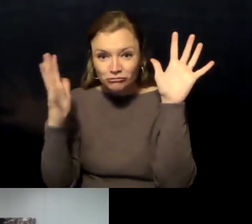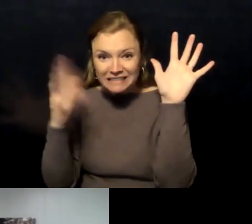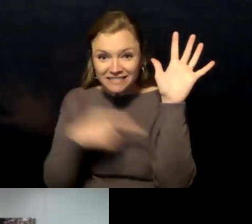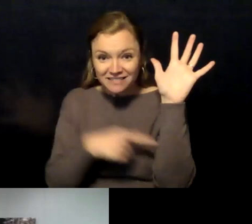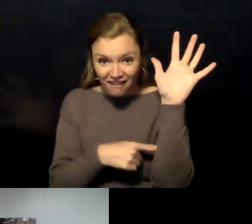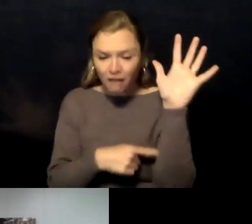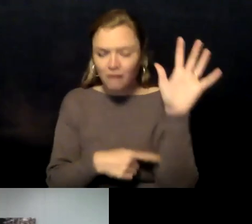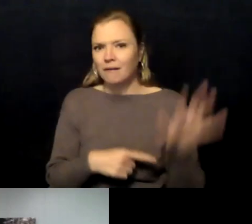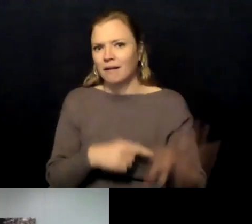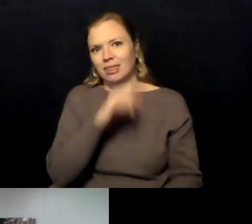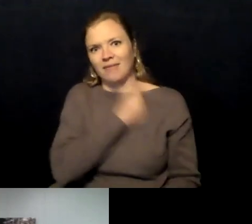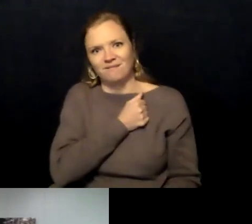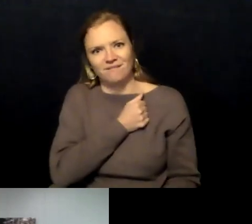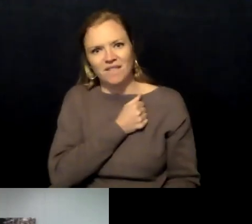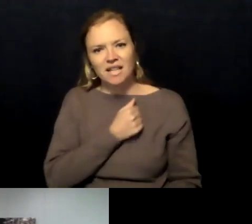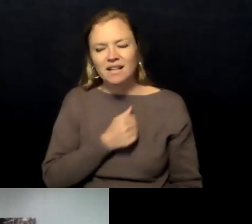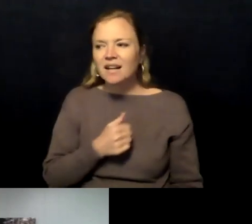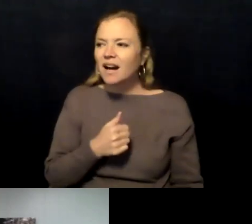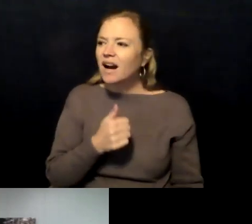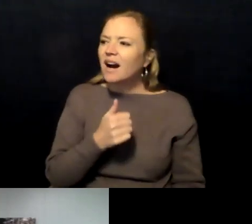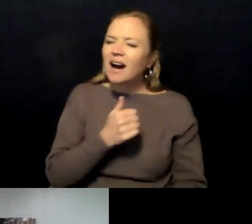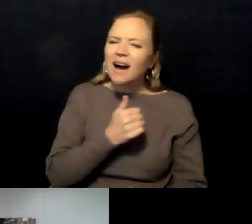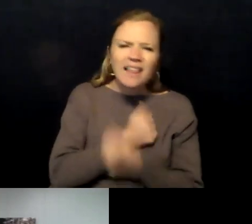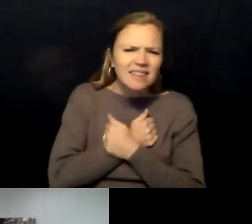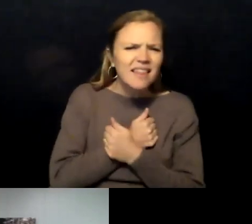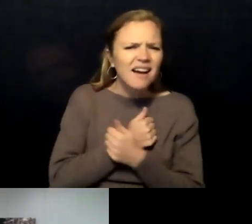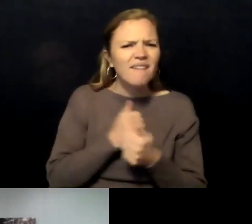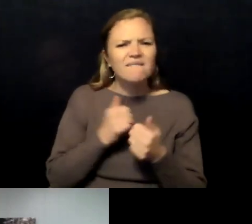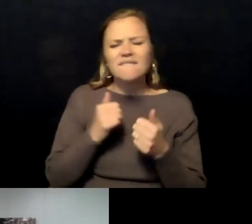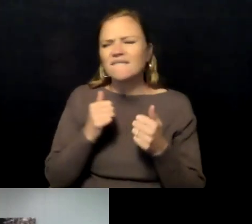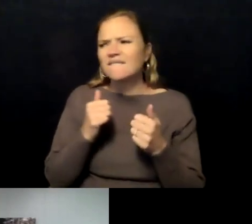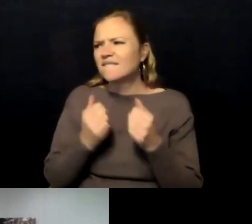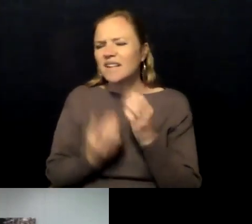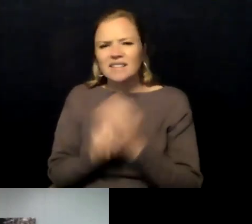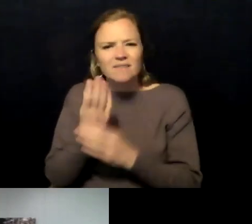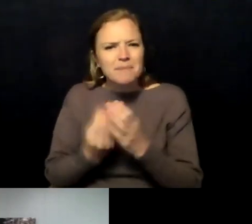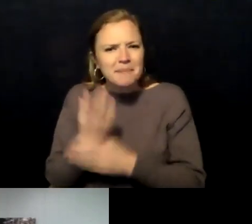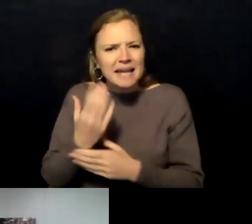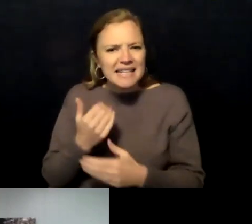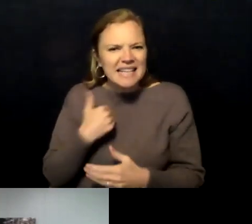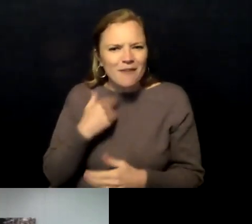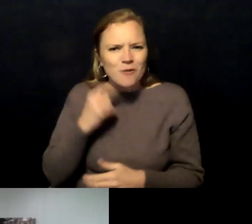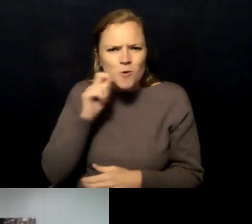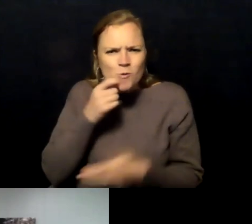So many plants have you know these historical folklore stories and